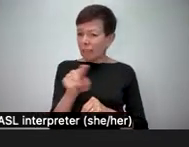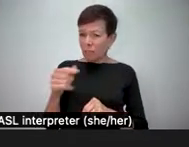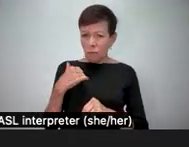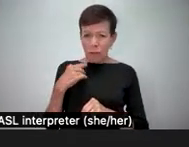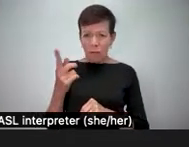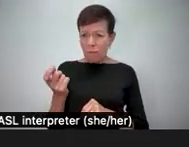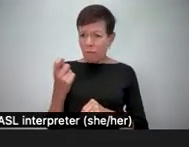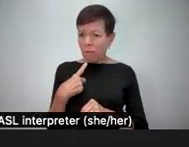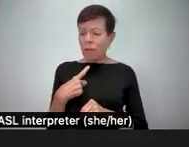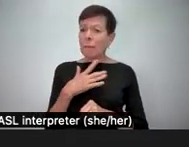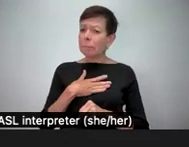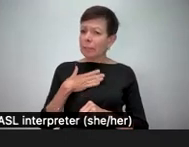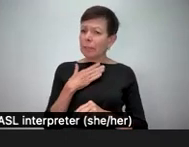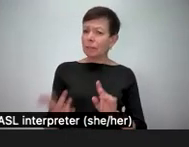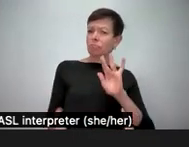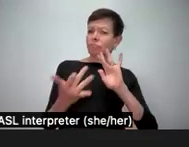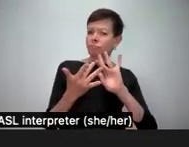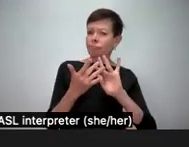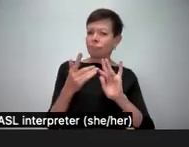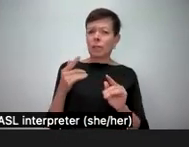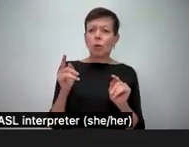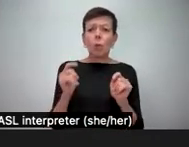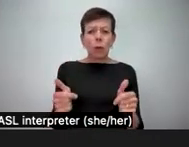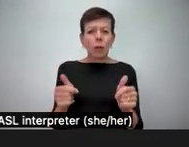have as much time to work with you, and make sure we can give you the help that you need.